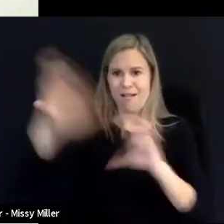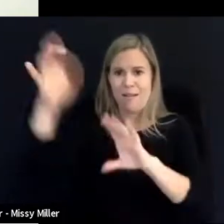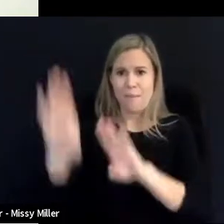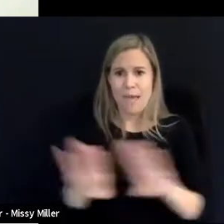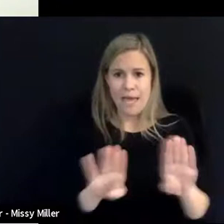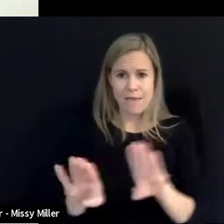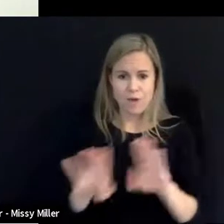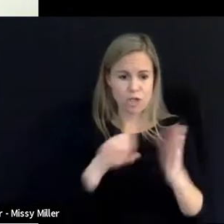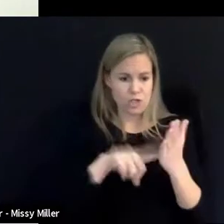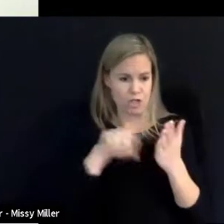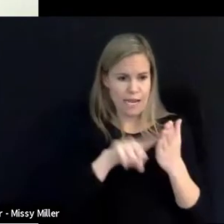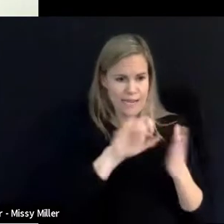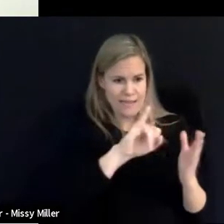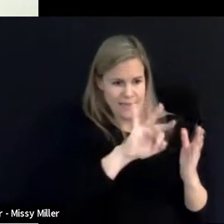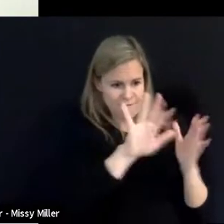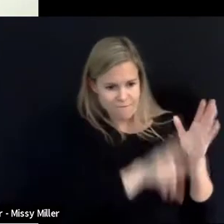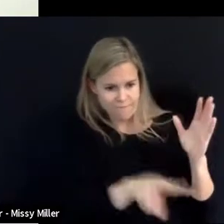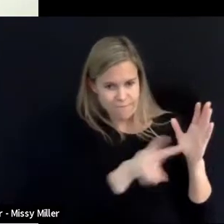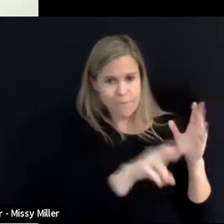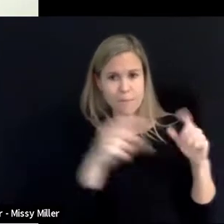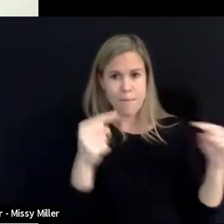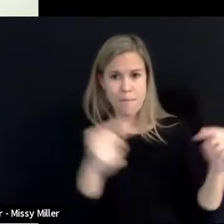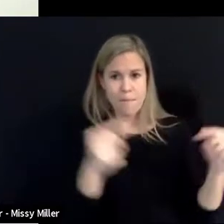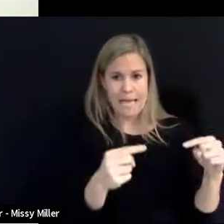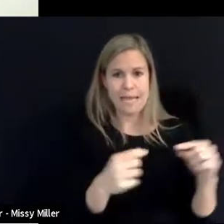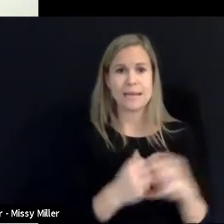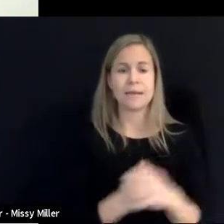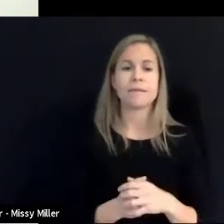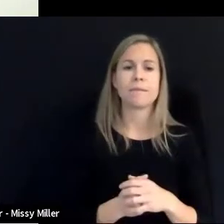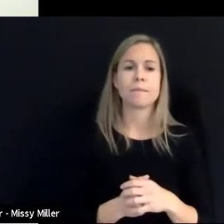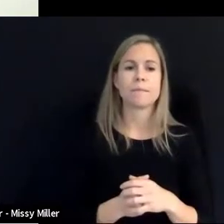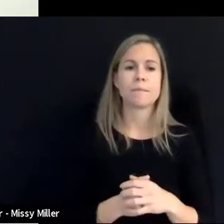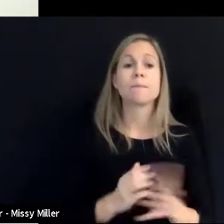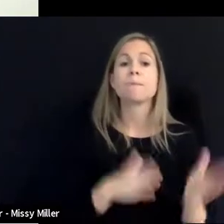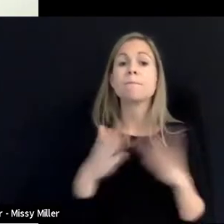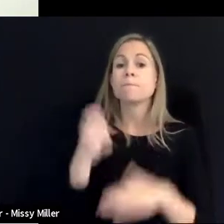Understand that misbehaviors, and I should come back to that term,